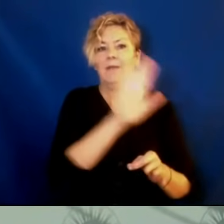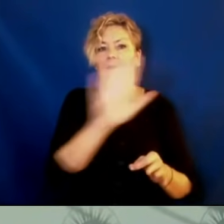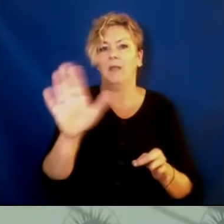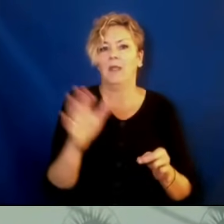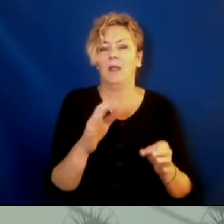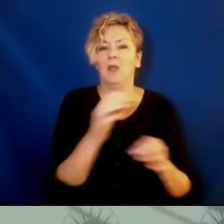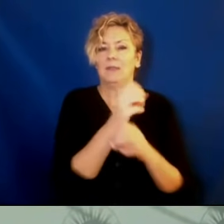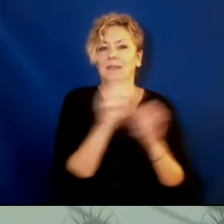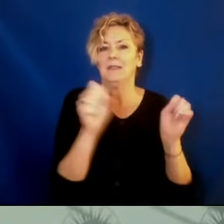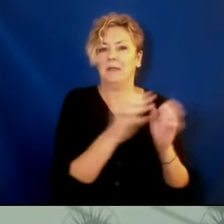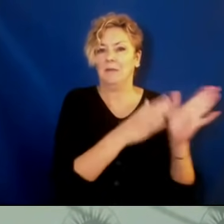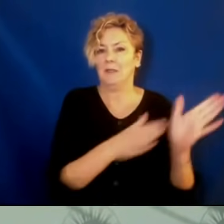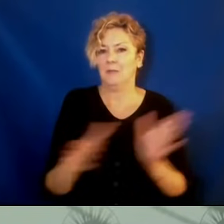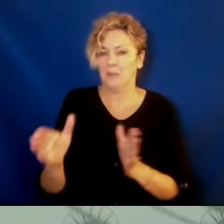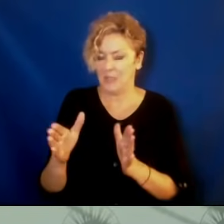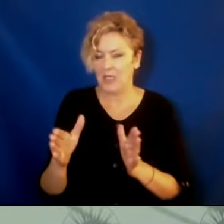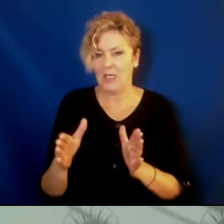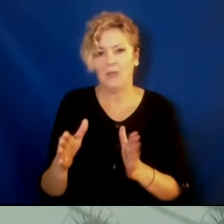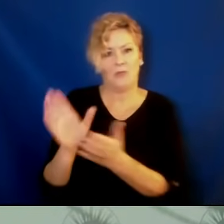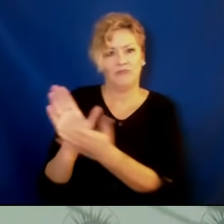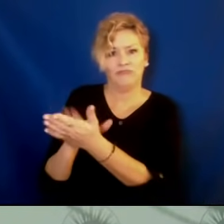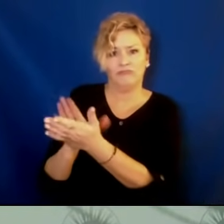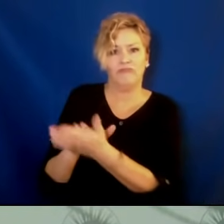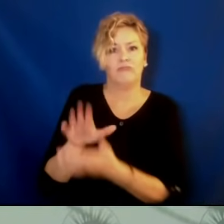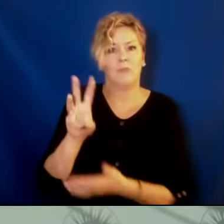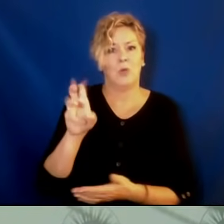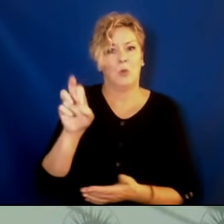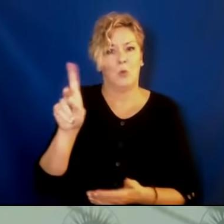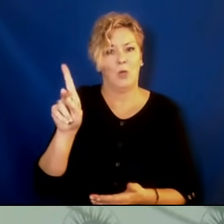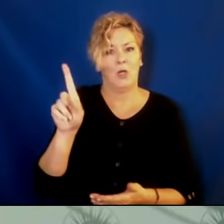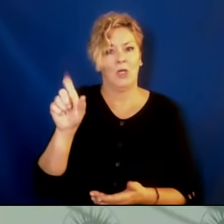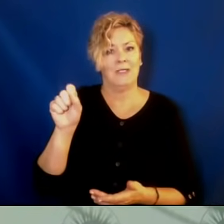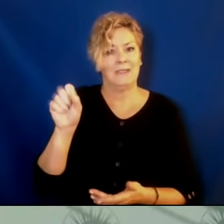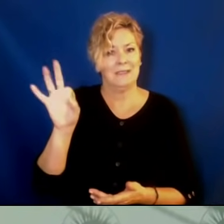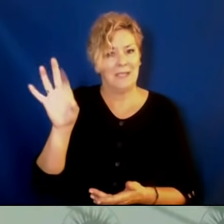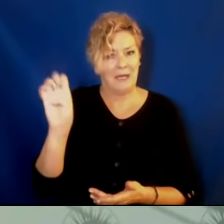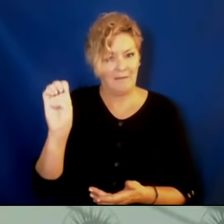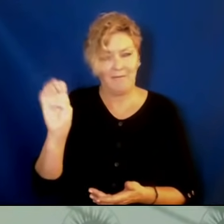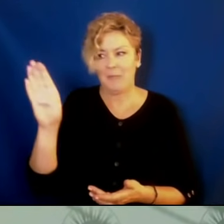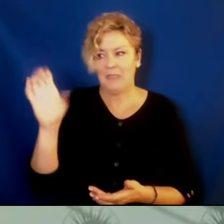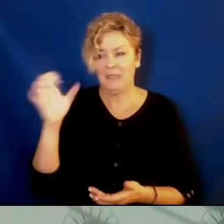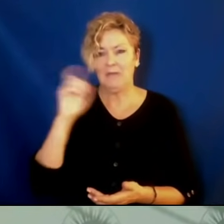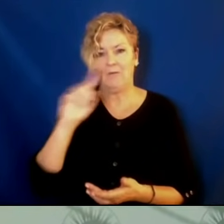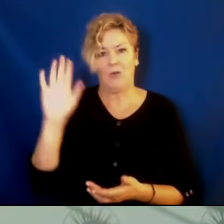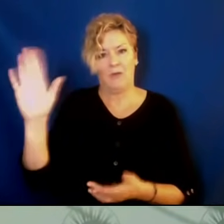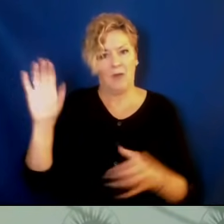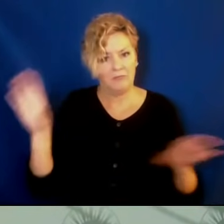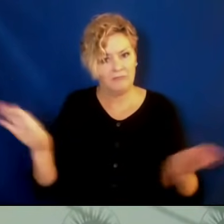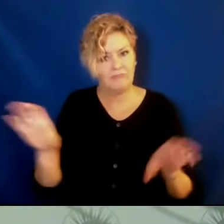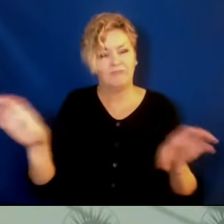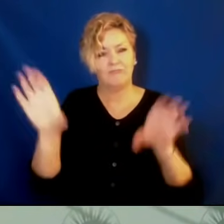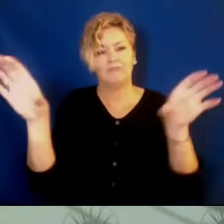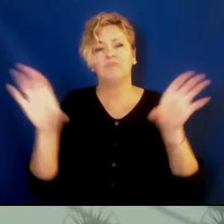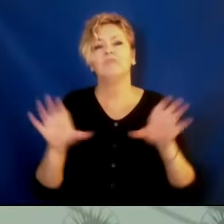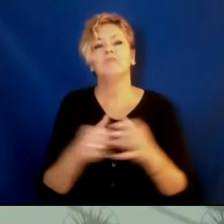I want to note the work of prevention officers there. That over 17,000 workplace expansions two inspections have been performed during the